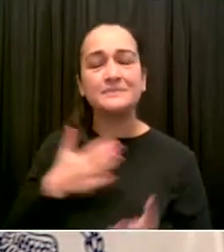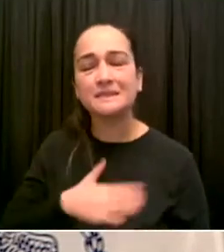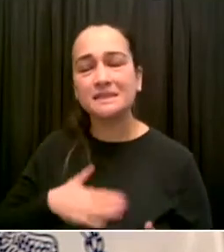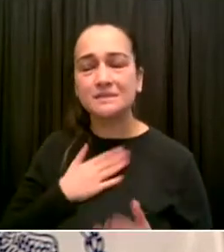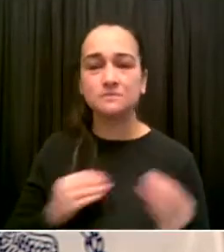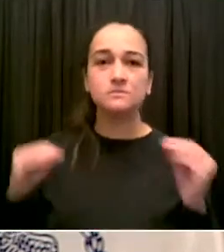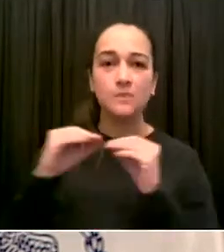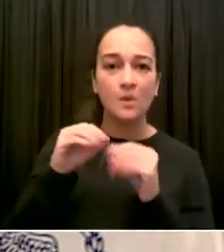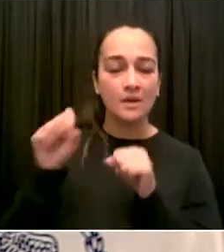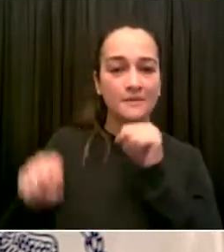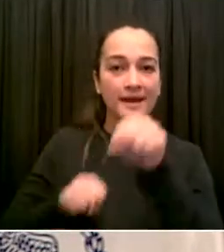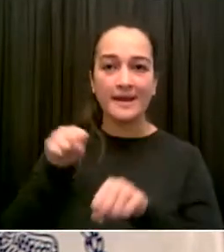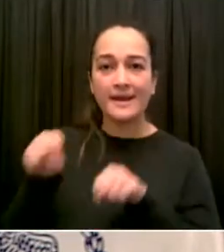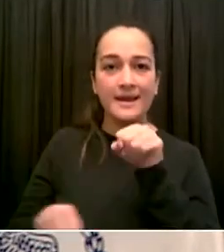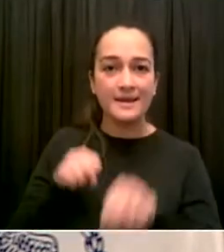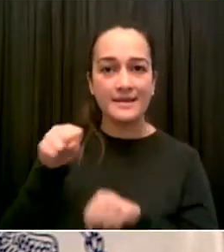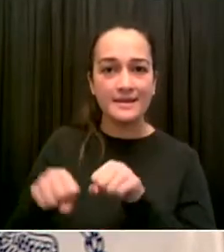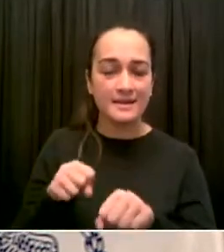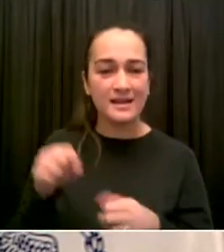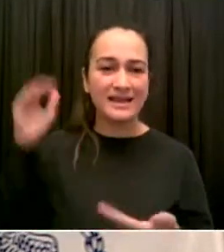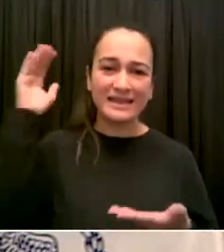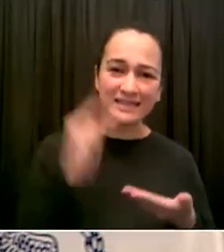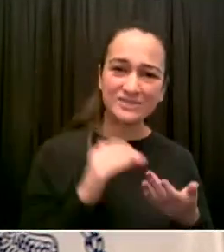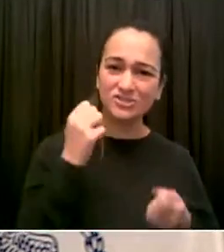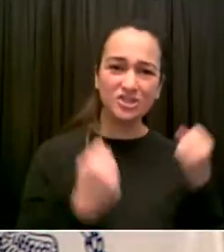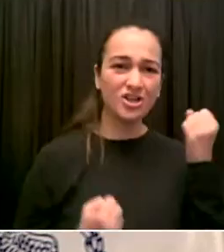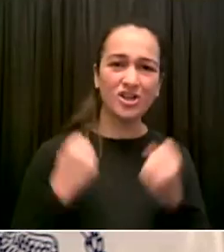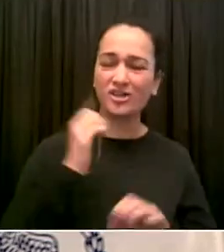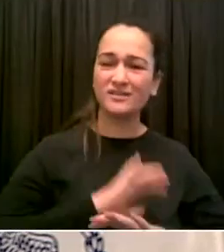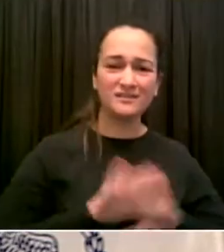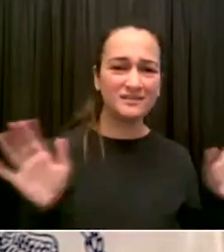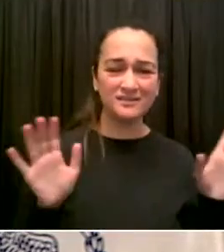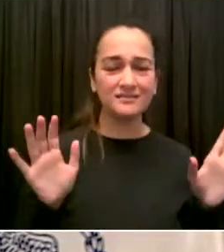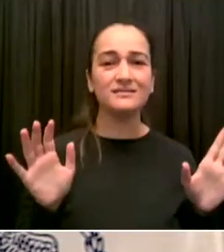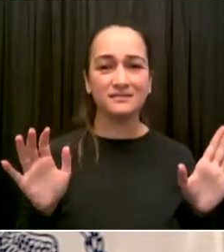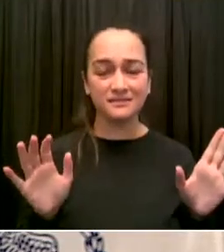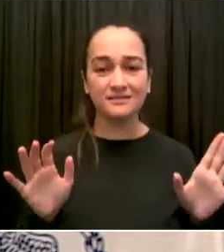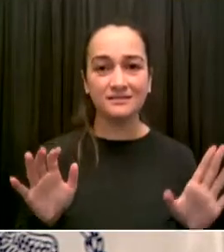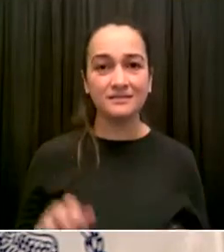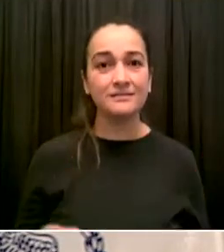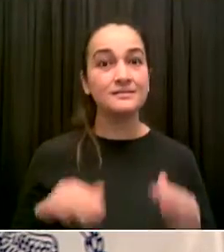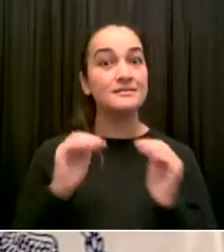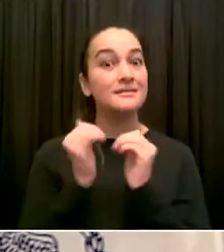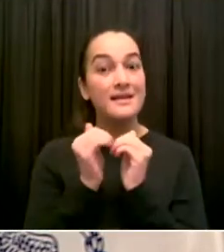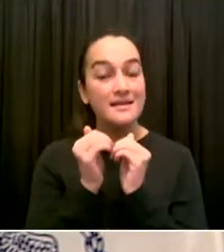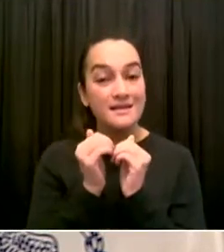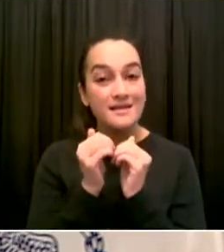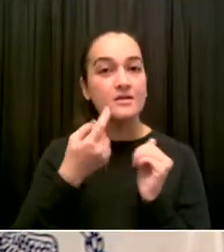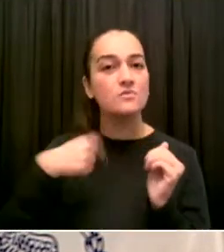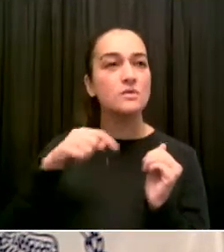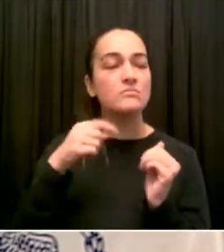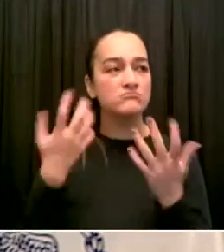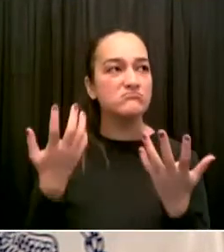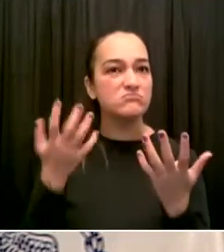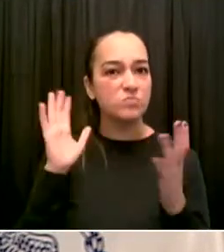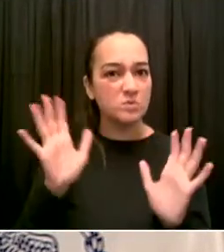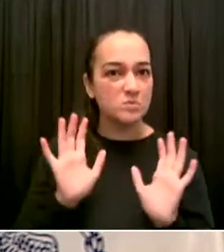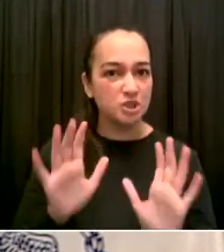AND MORE TO GET PEOPLE THAT USE